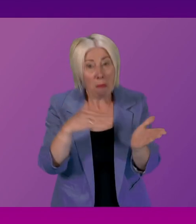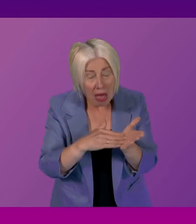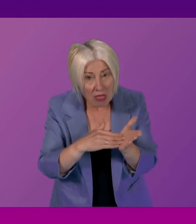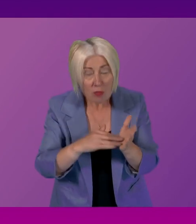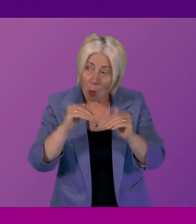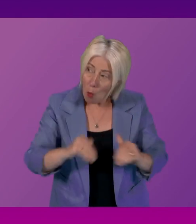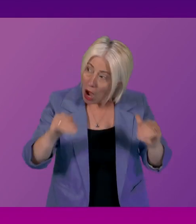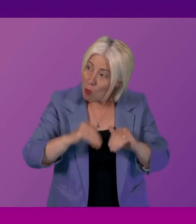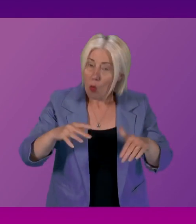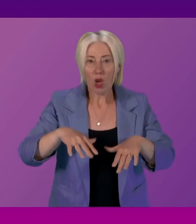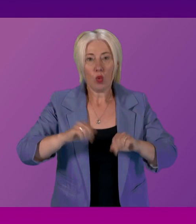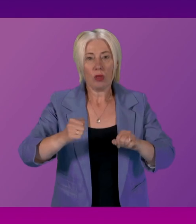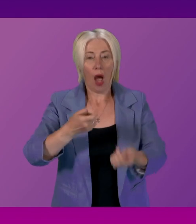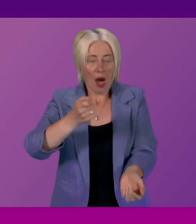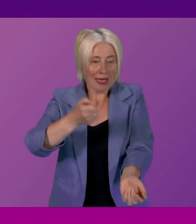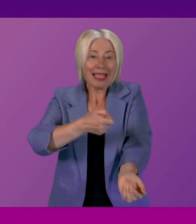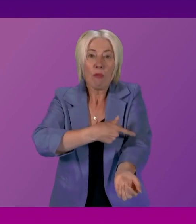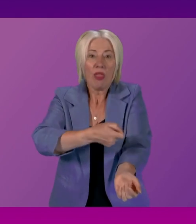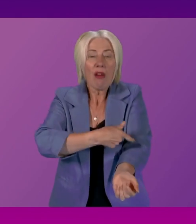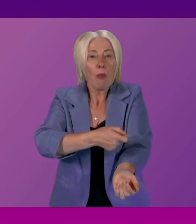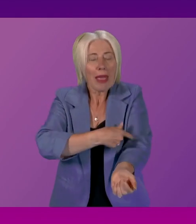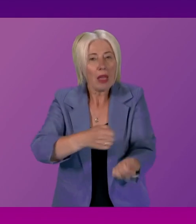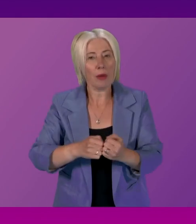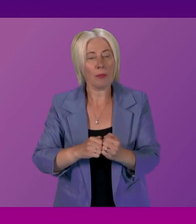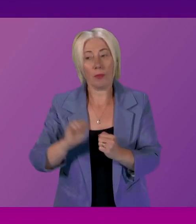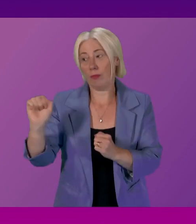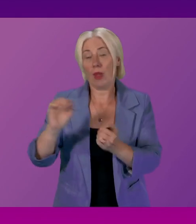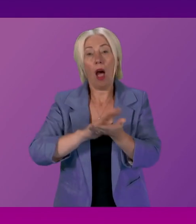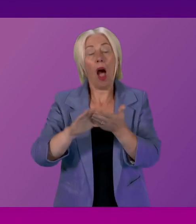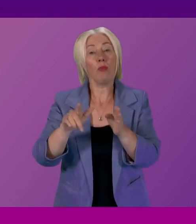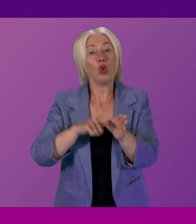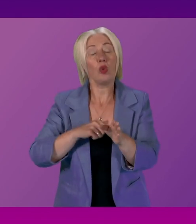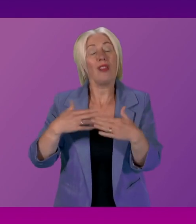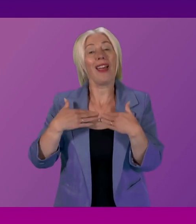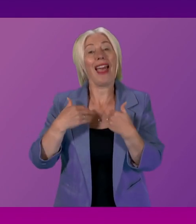chemotherapy. Humza Yousaf was health secretary for two years and cancer waiting times grew.